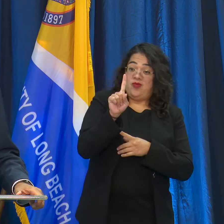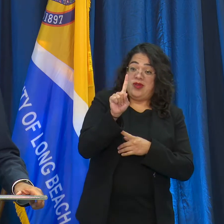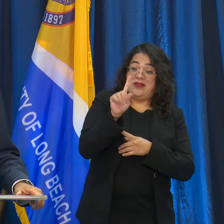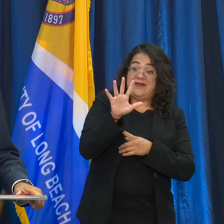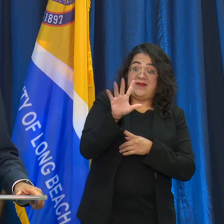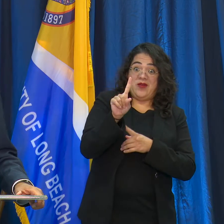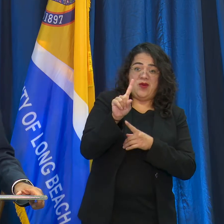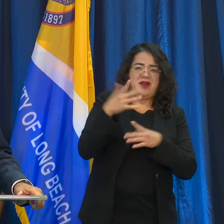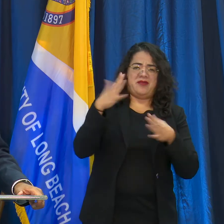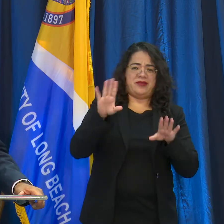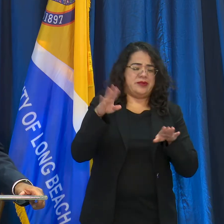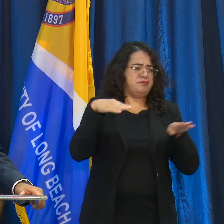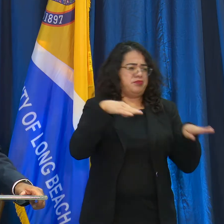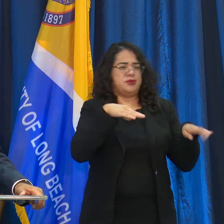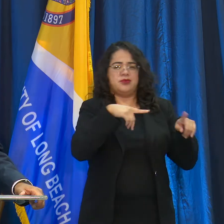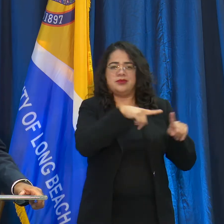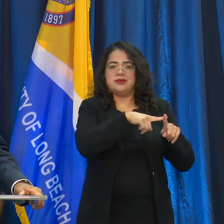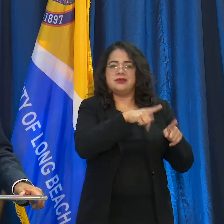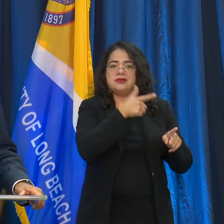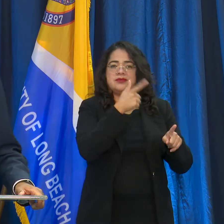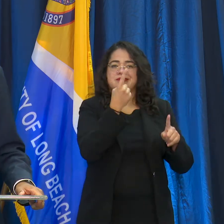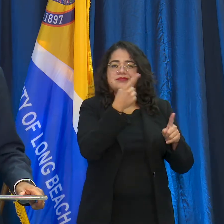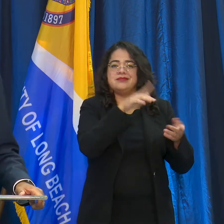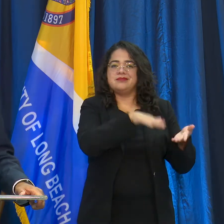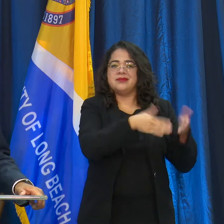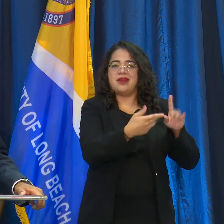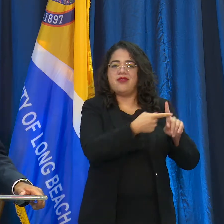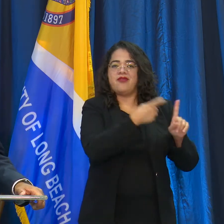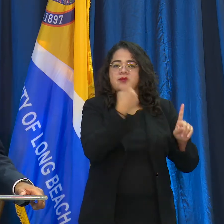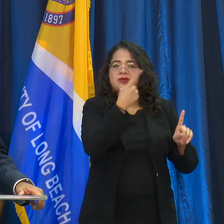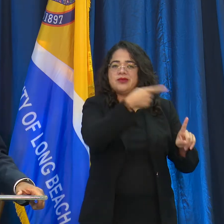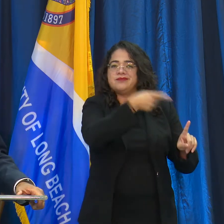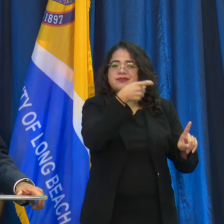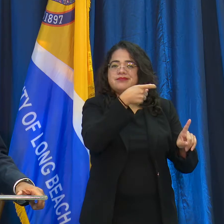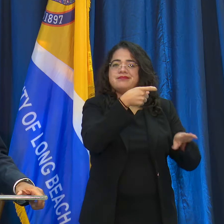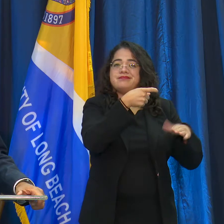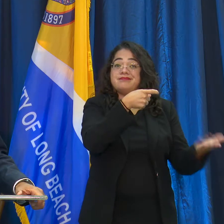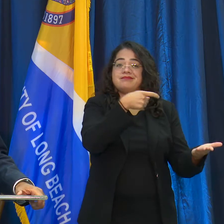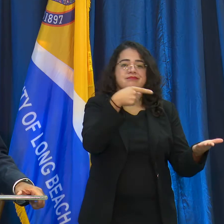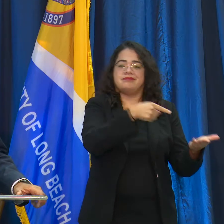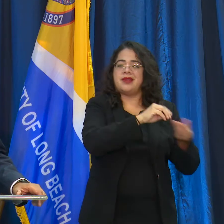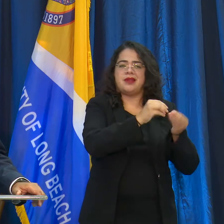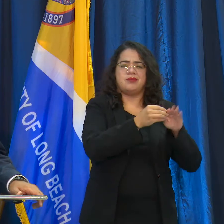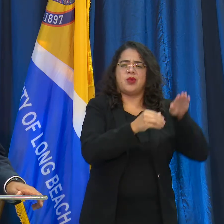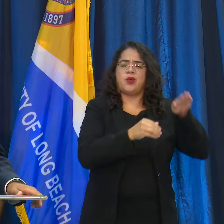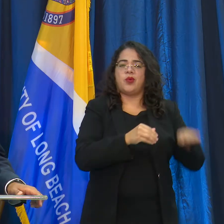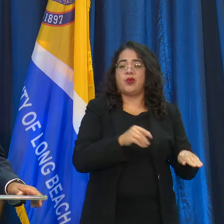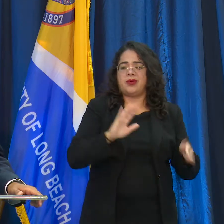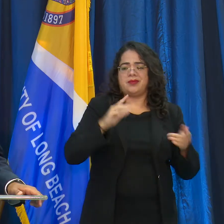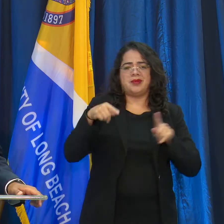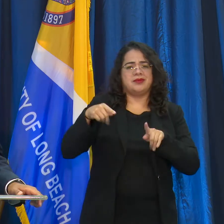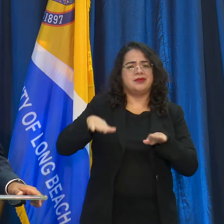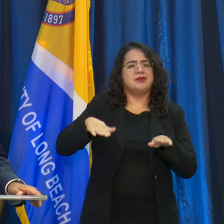alone, and we've lost them in just a few months. So that shows you the seriousness of the virus and the pandemic that we